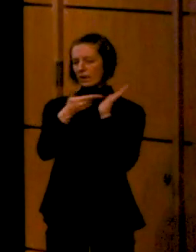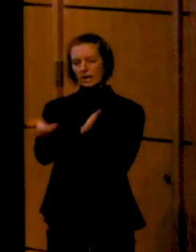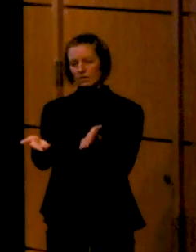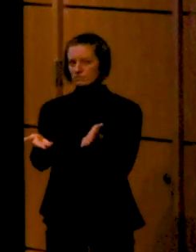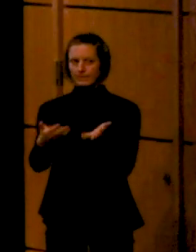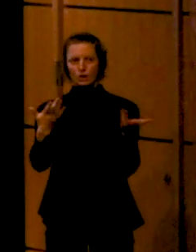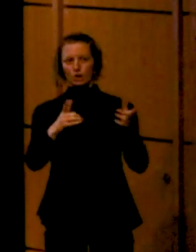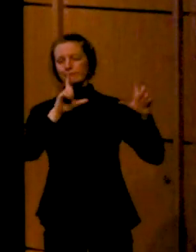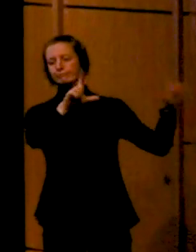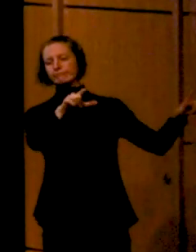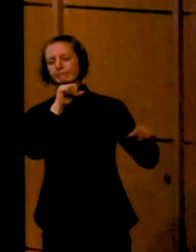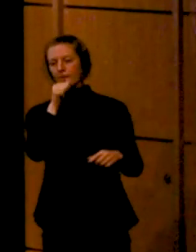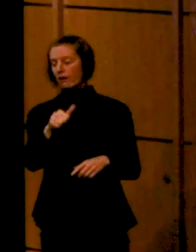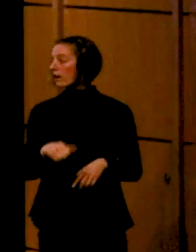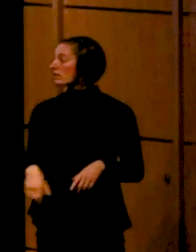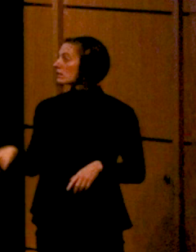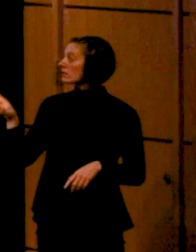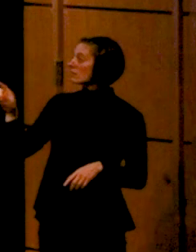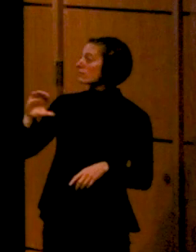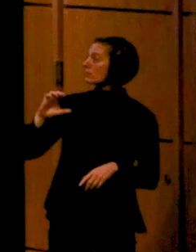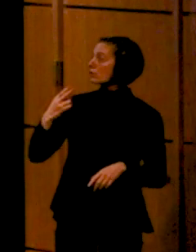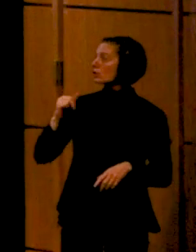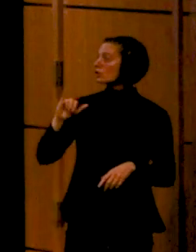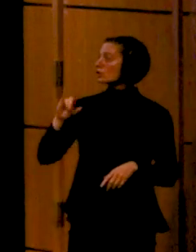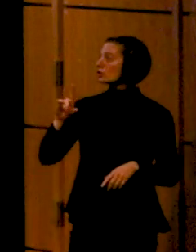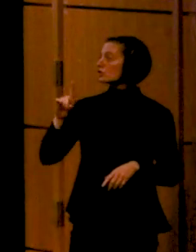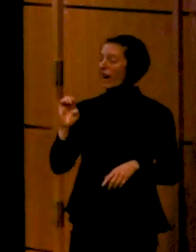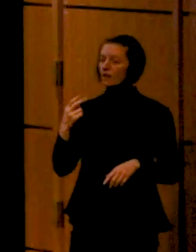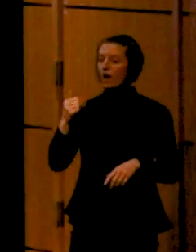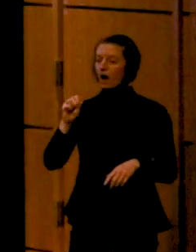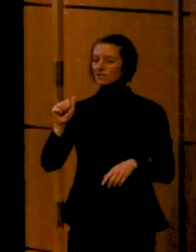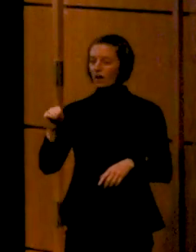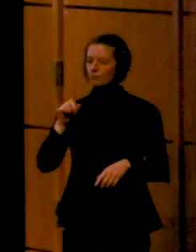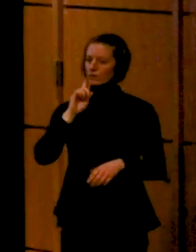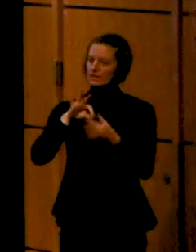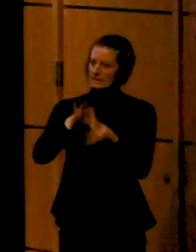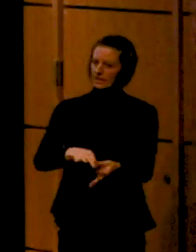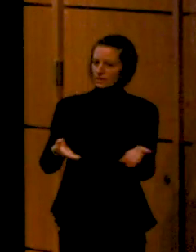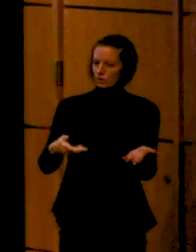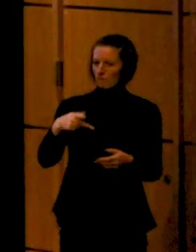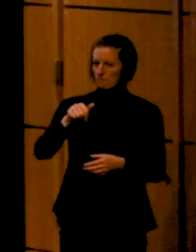because Childe Hassam is so connected with Portland and with this institution, visiting